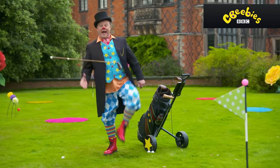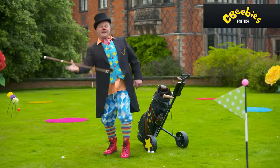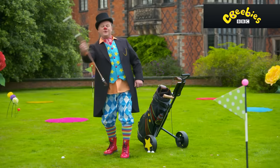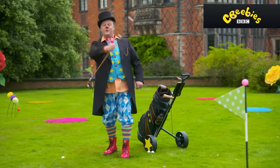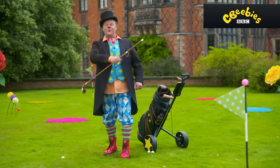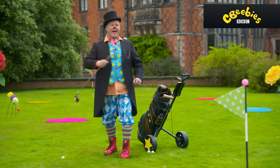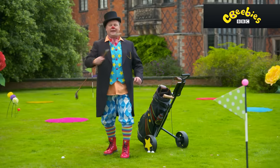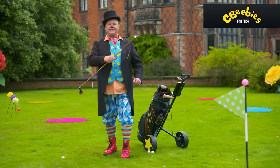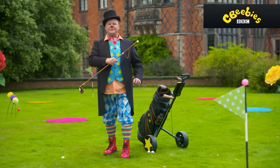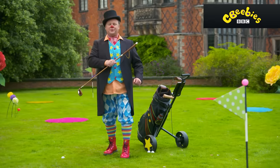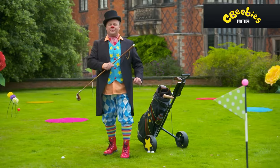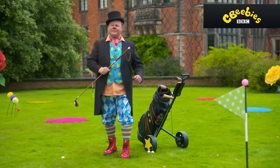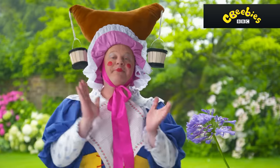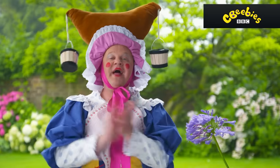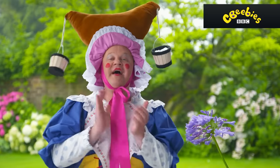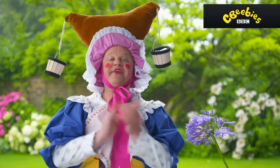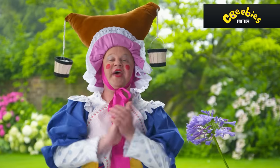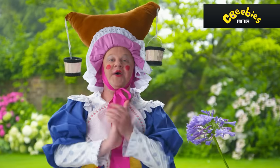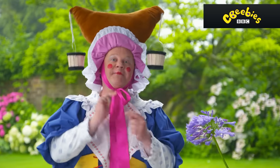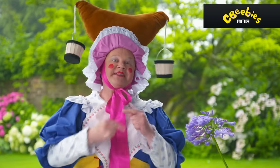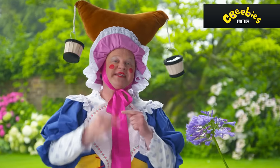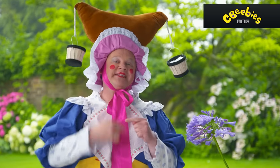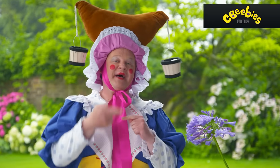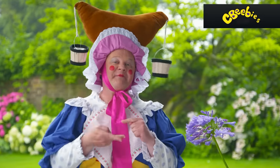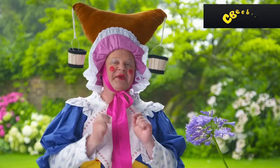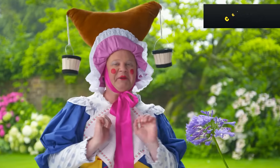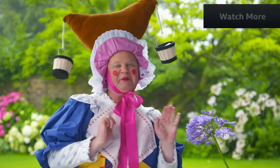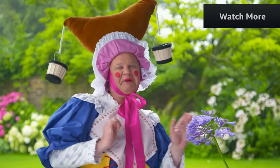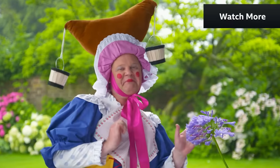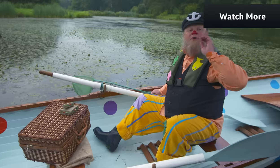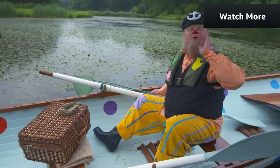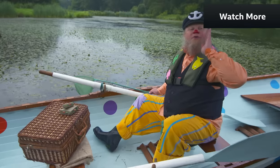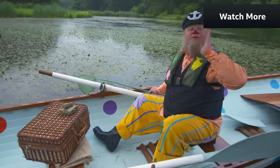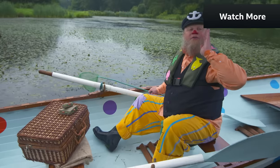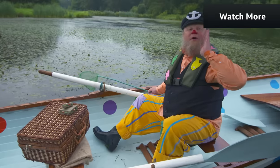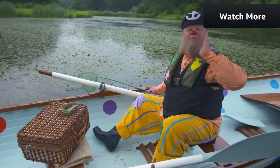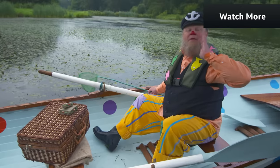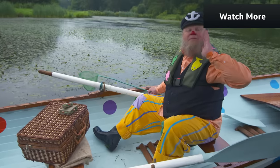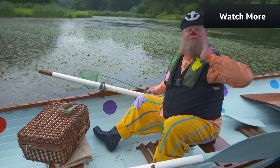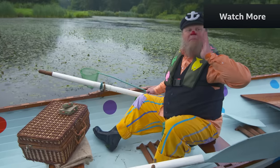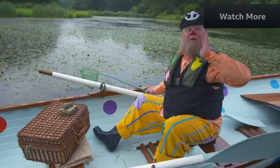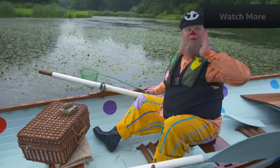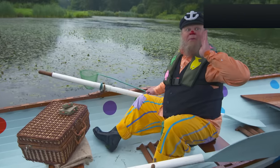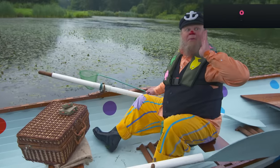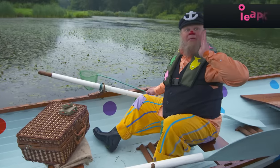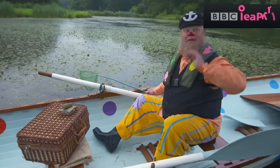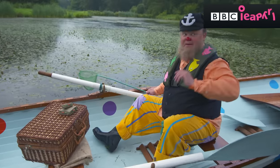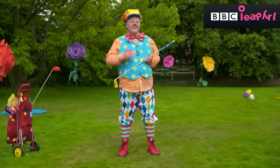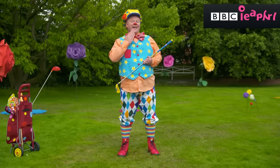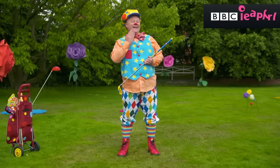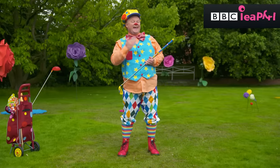i knew you had it in you bravo mr tambiel good job mr tumble thank you